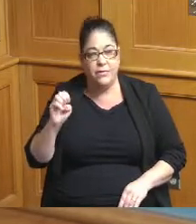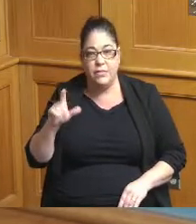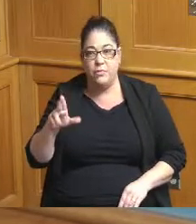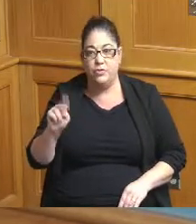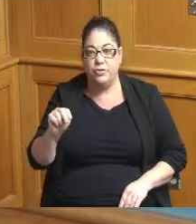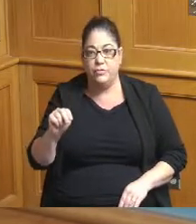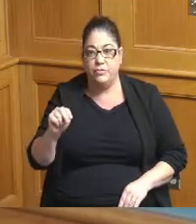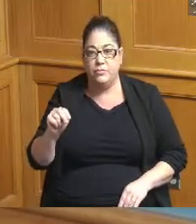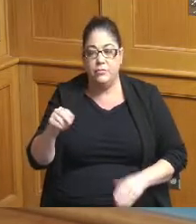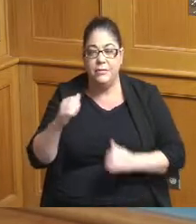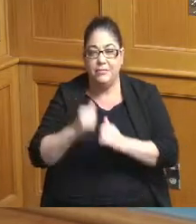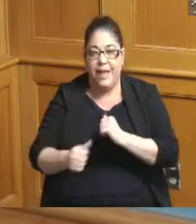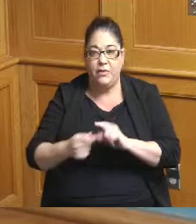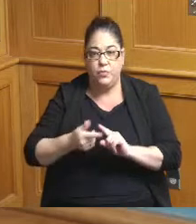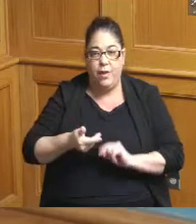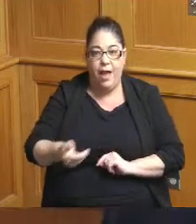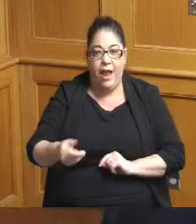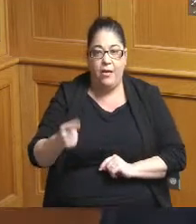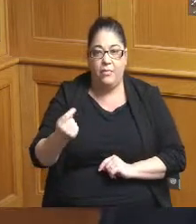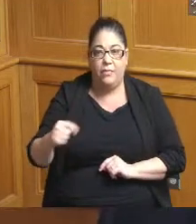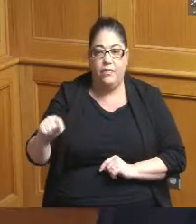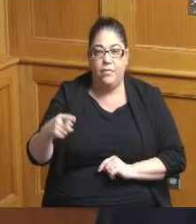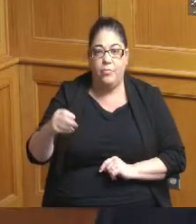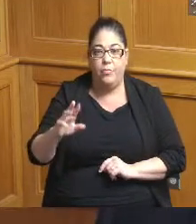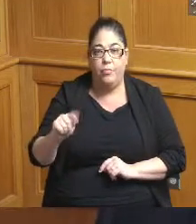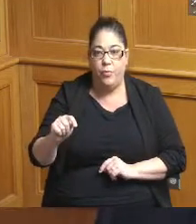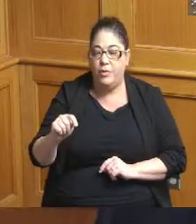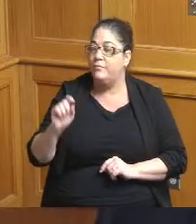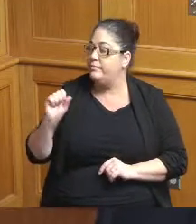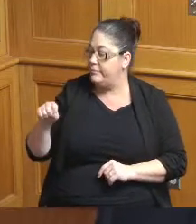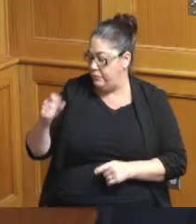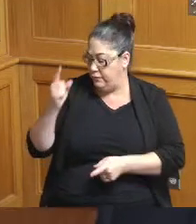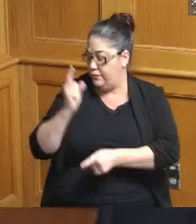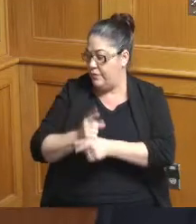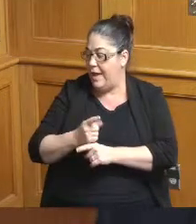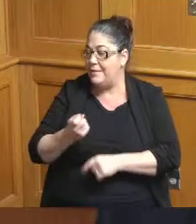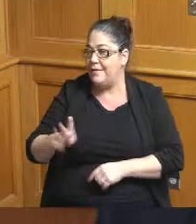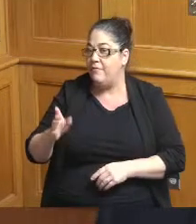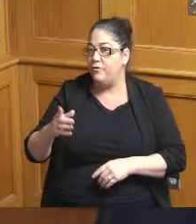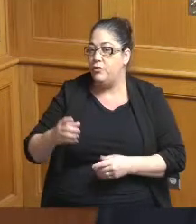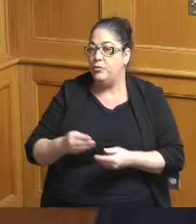tired of the port yeah there was a resolution to there were several resolutions that involved